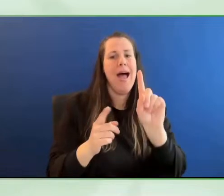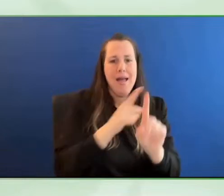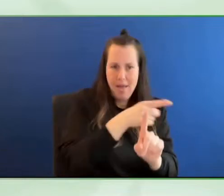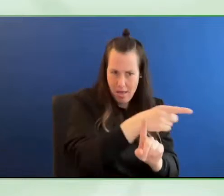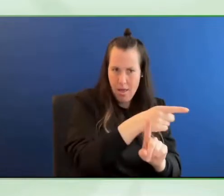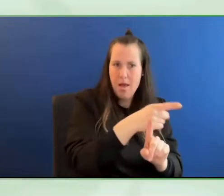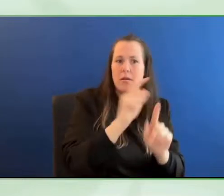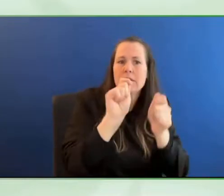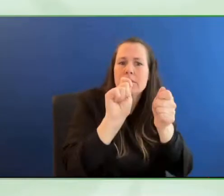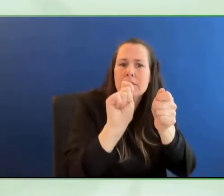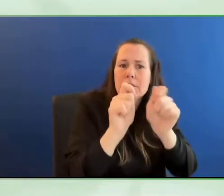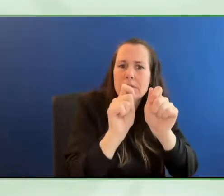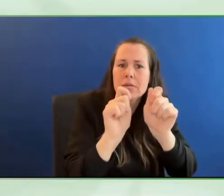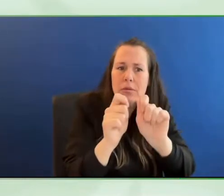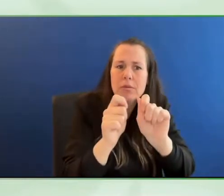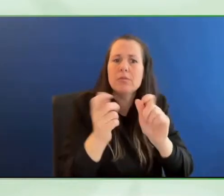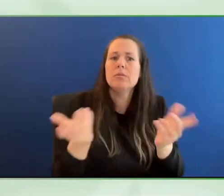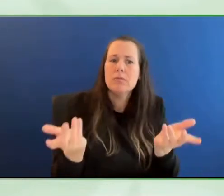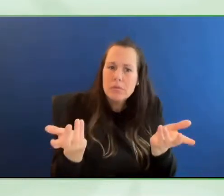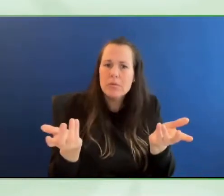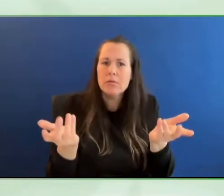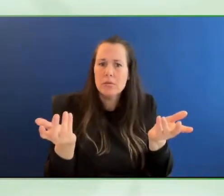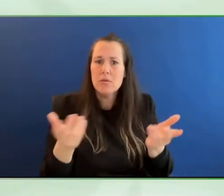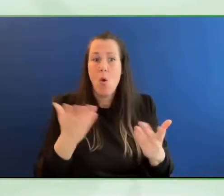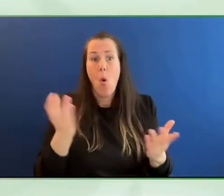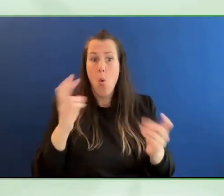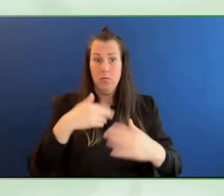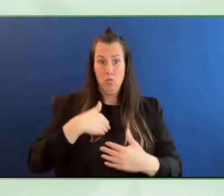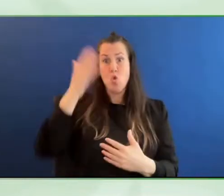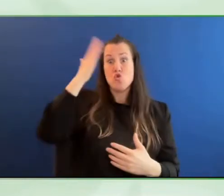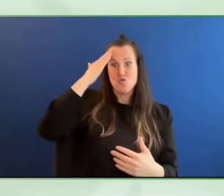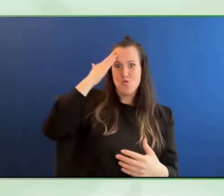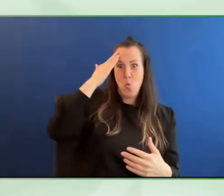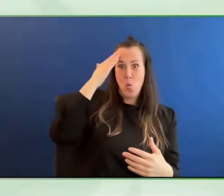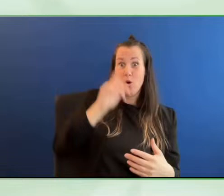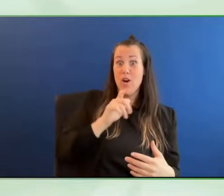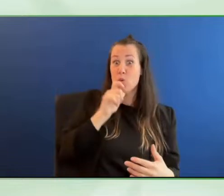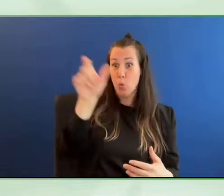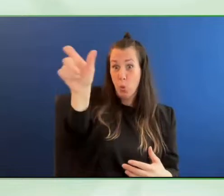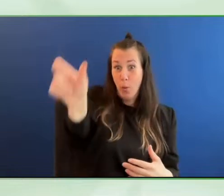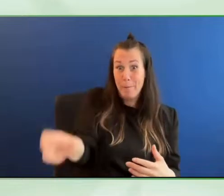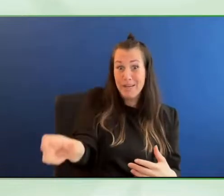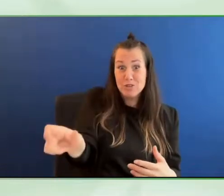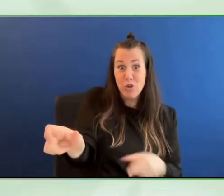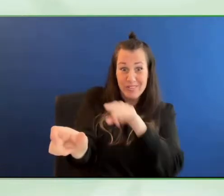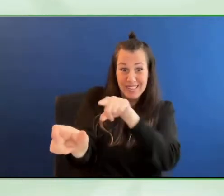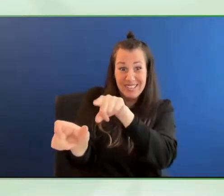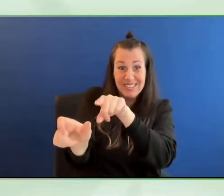So that makes me feel hopeful. In other cases, I'm a yes and no as well.